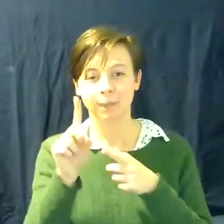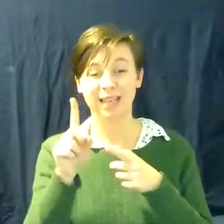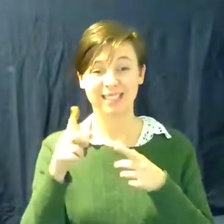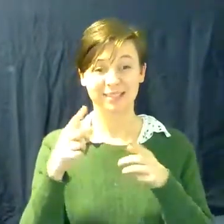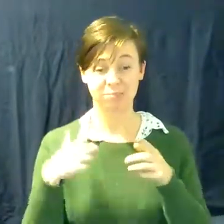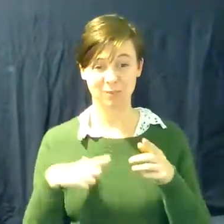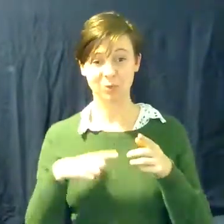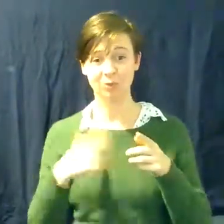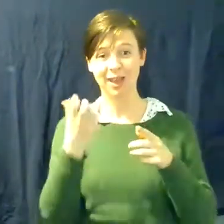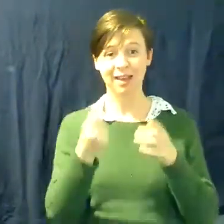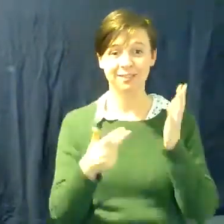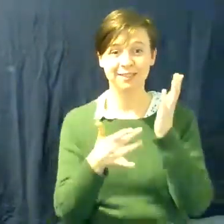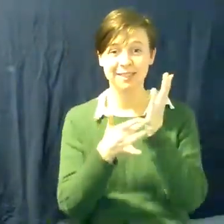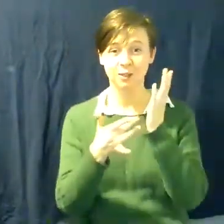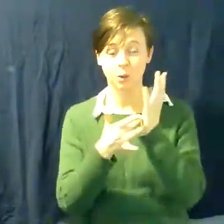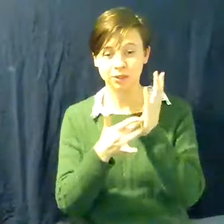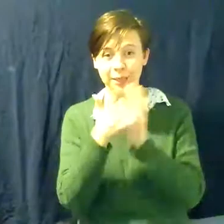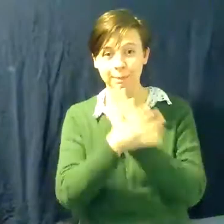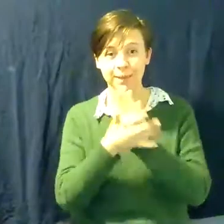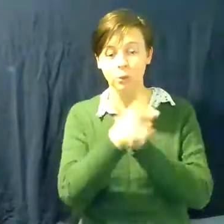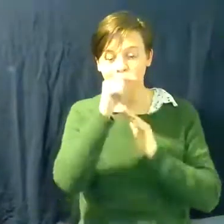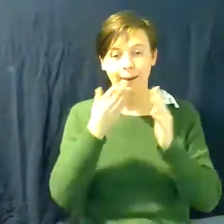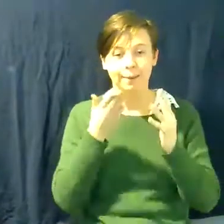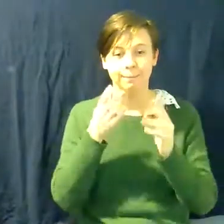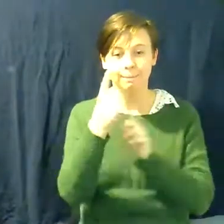. That's always the best option, but because